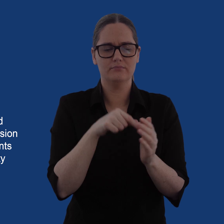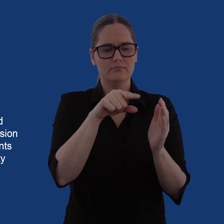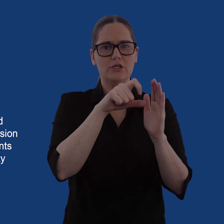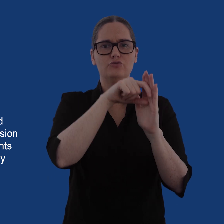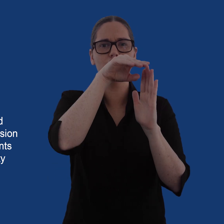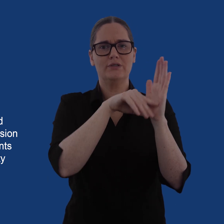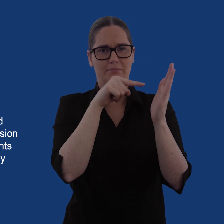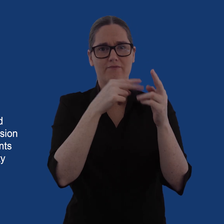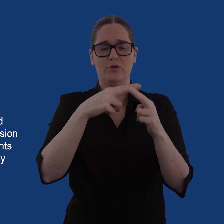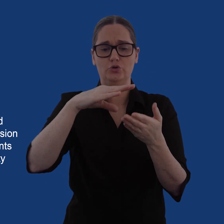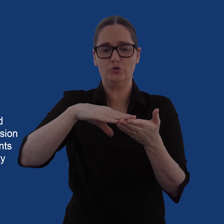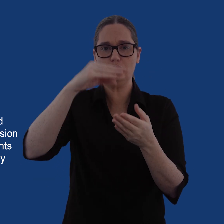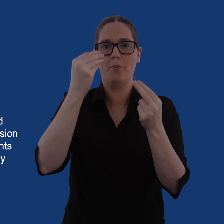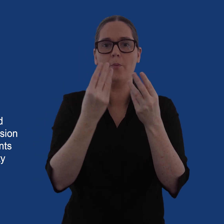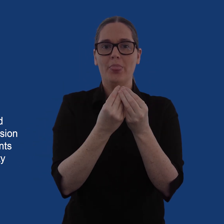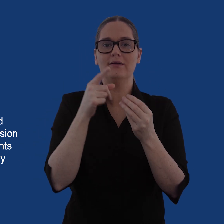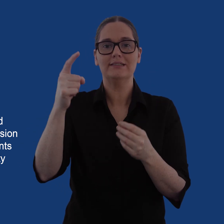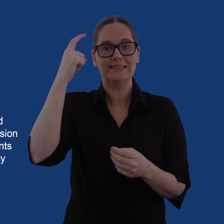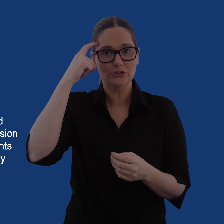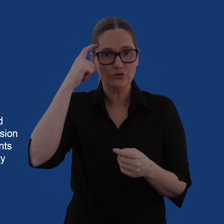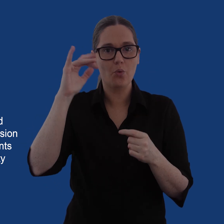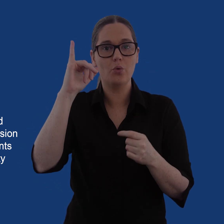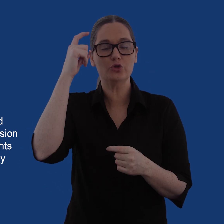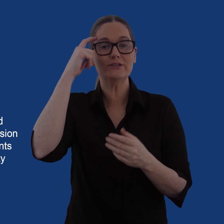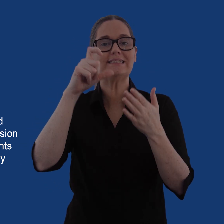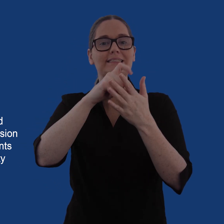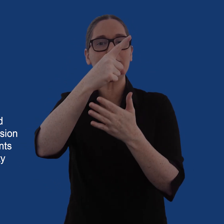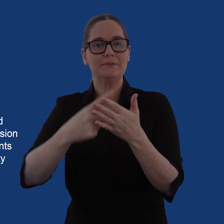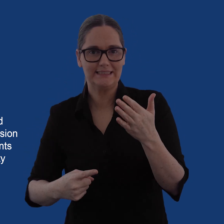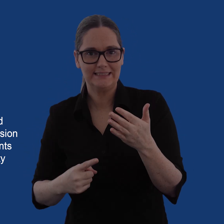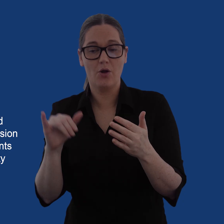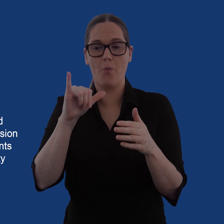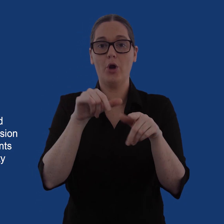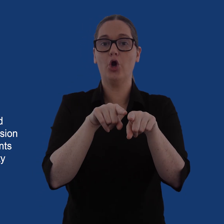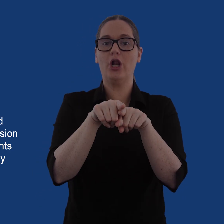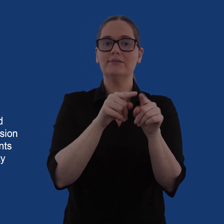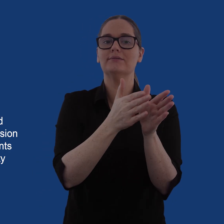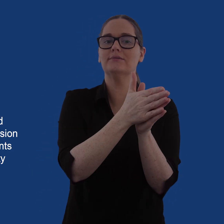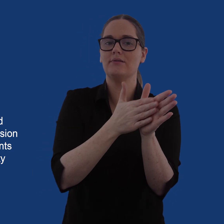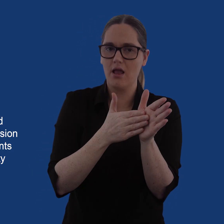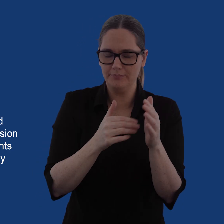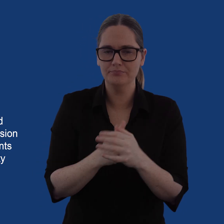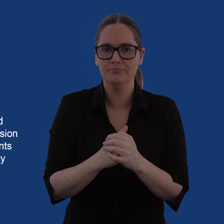for students with an intellectual or cognitive disability or learning delay.